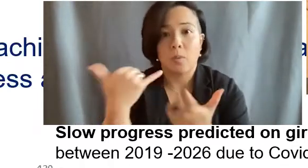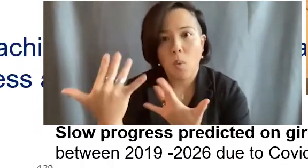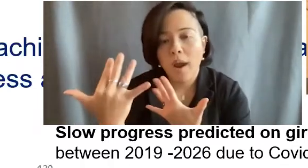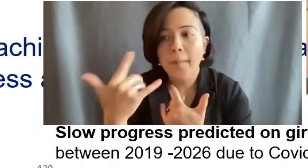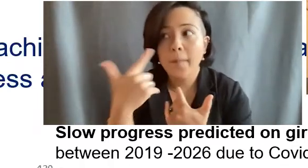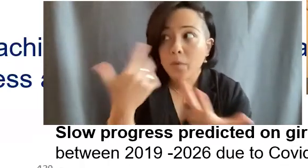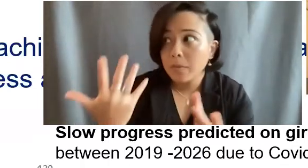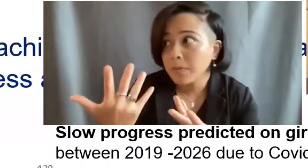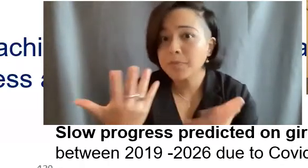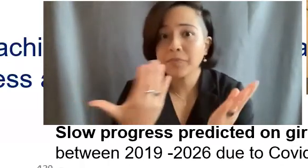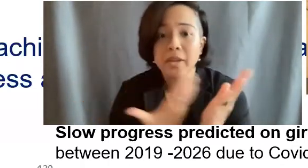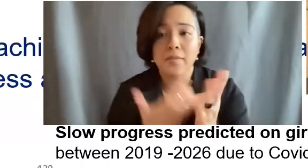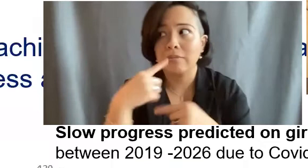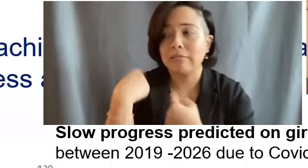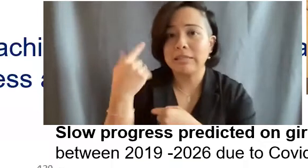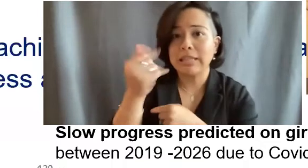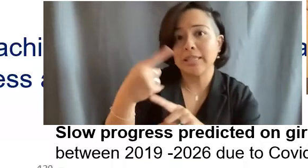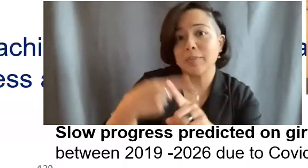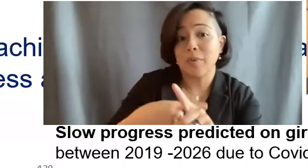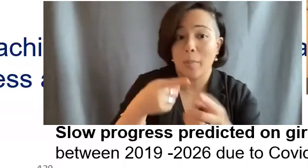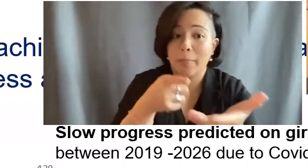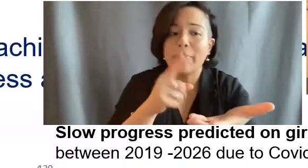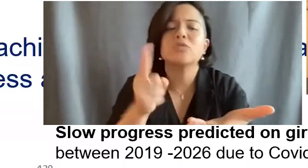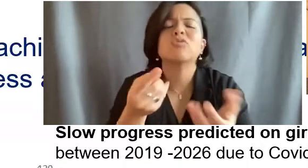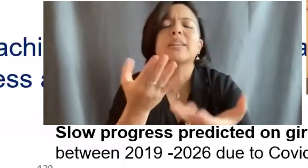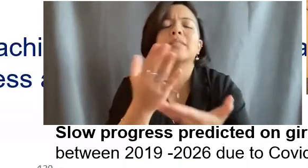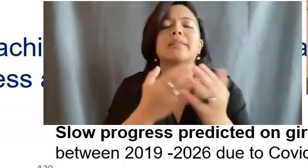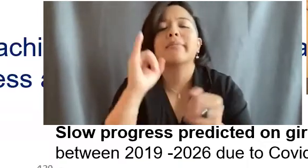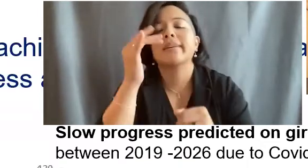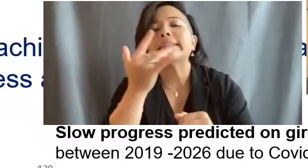this is just giving you an idea of the of the ambition that we need to have to reach these